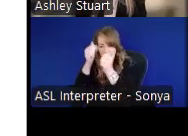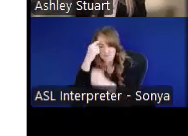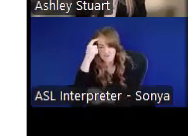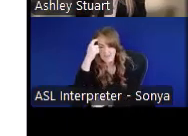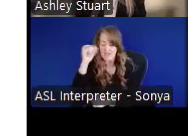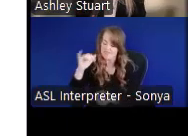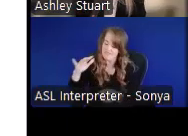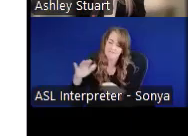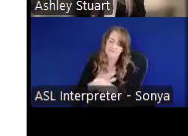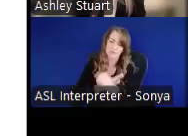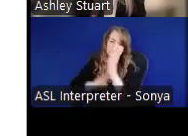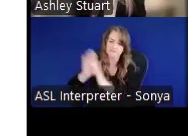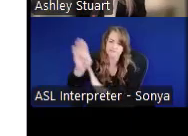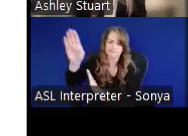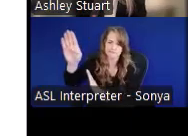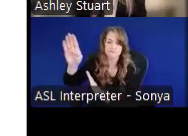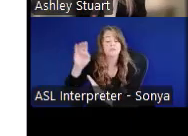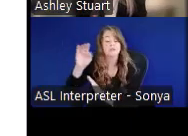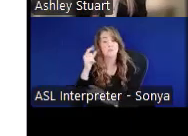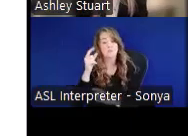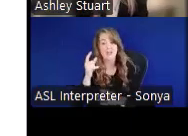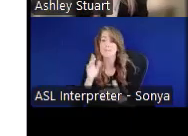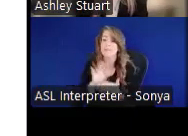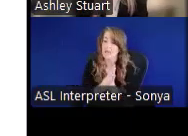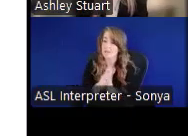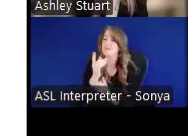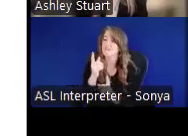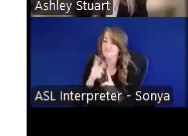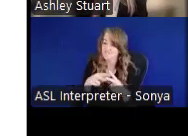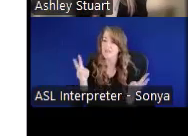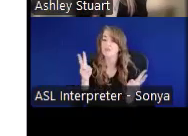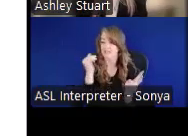remains pretty functionally immature through the mid 20s.